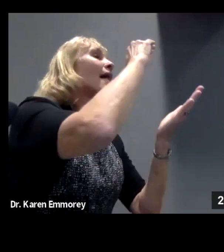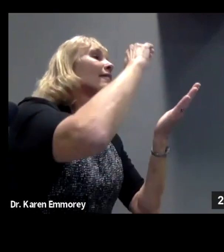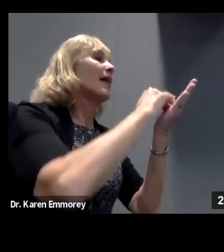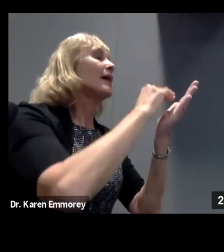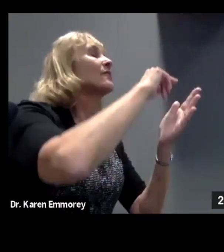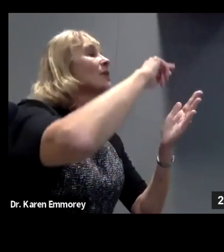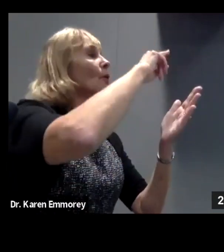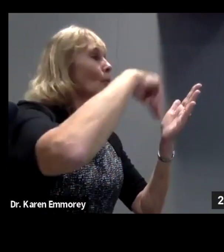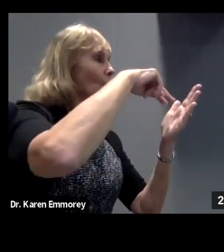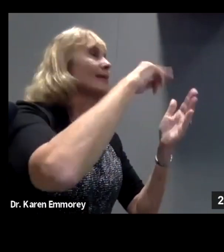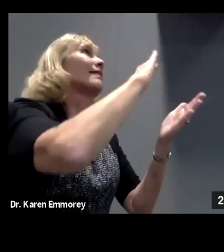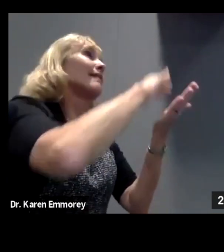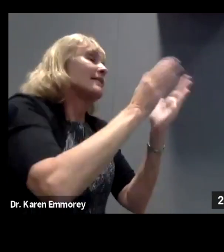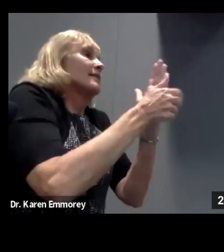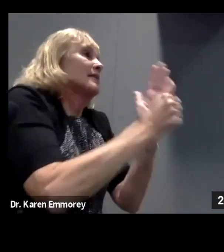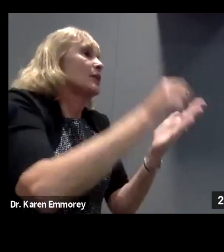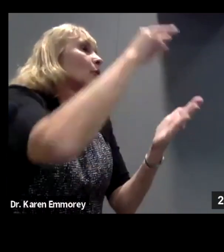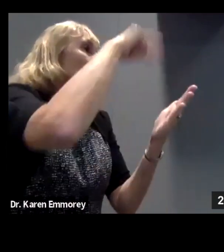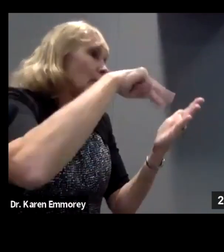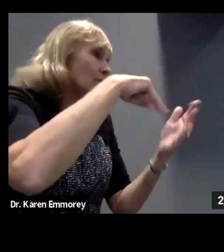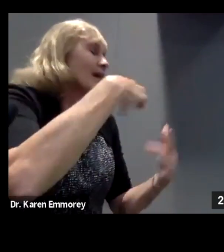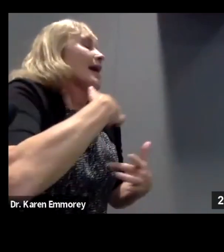that suggests it's some support